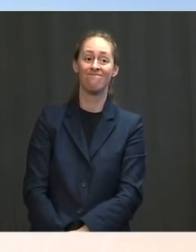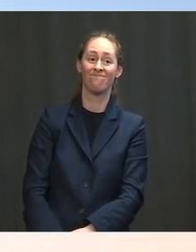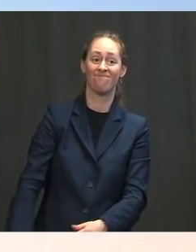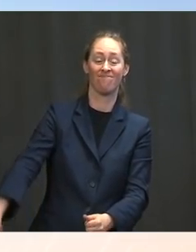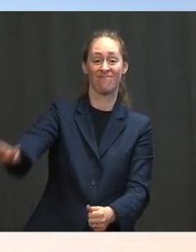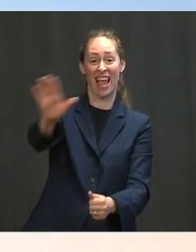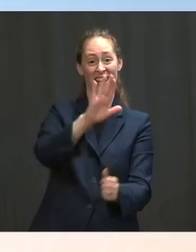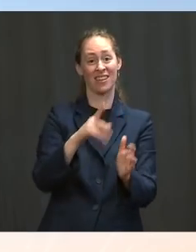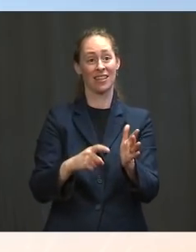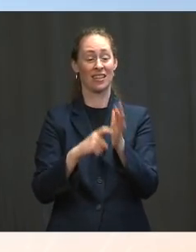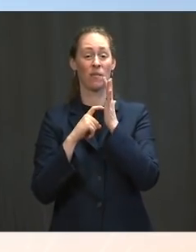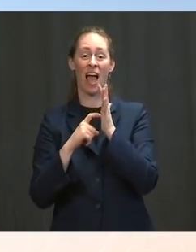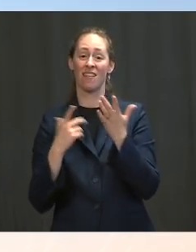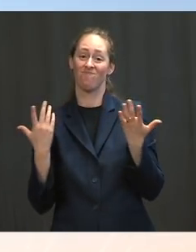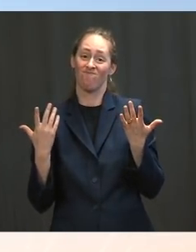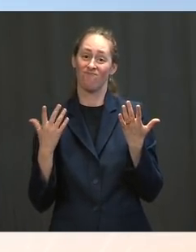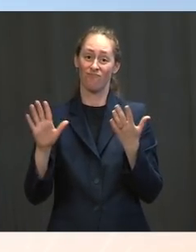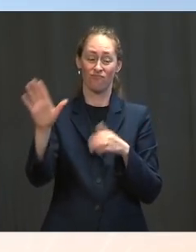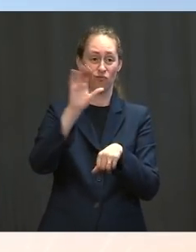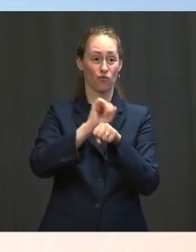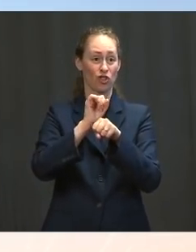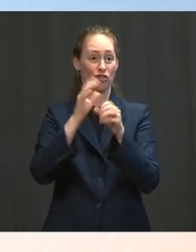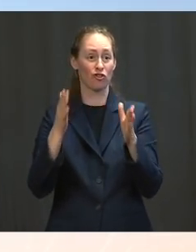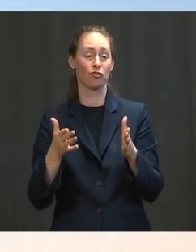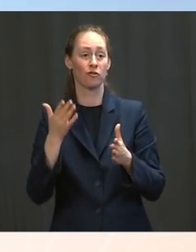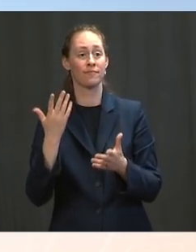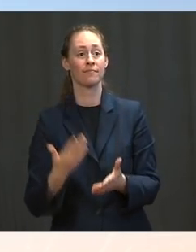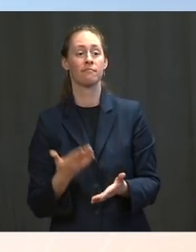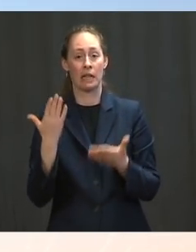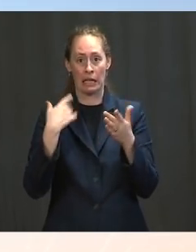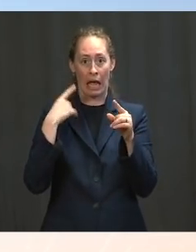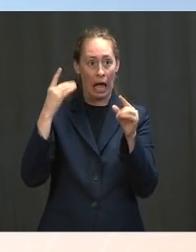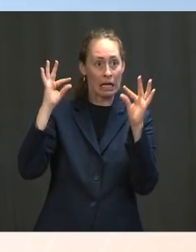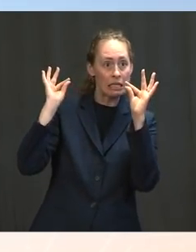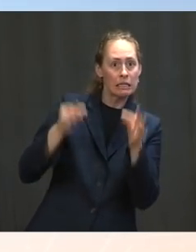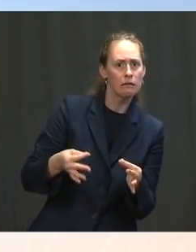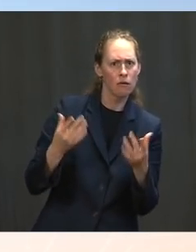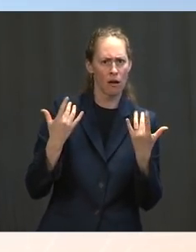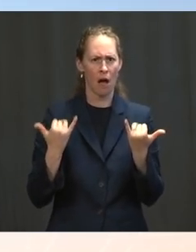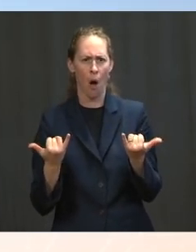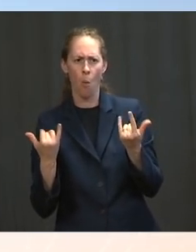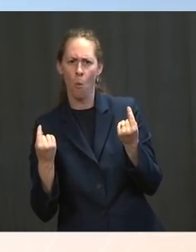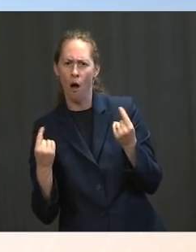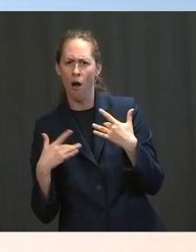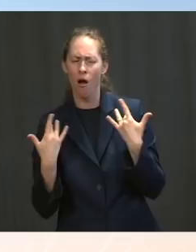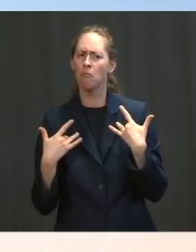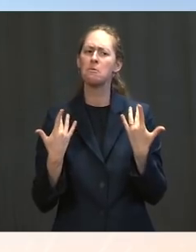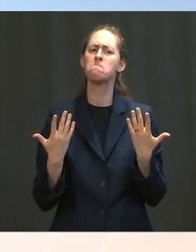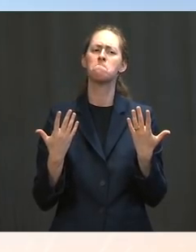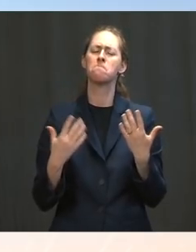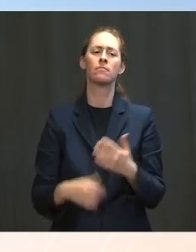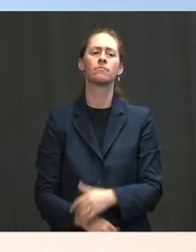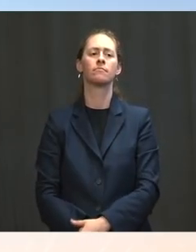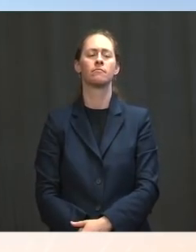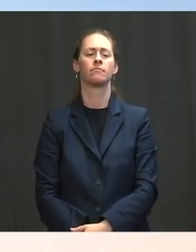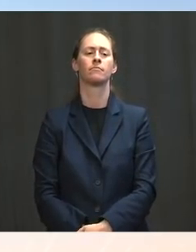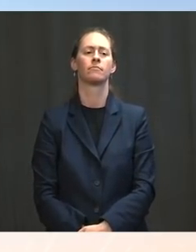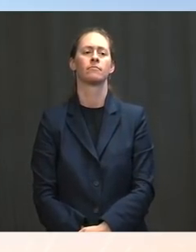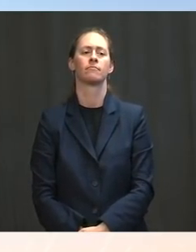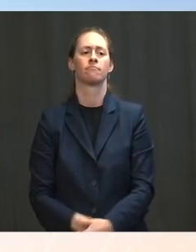or I guess that would be hard for me to do anyway. But, certainly, we're seeing people feel more comfortable rejoining the jobs market. A big factor, in our view,